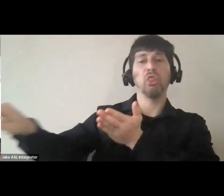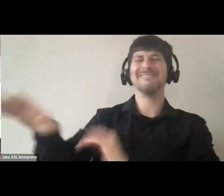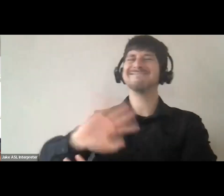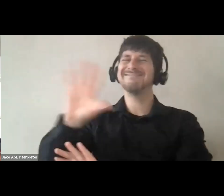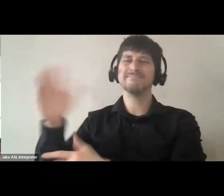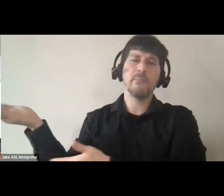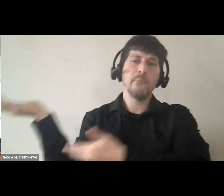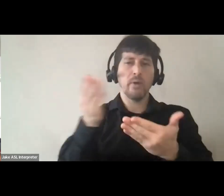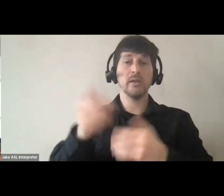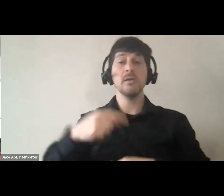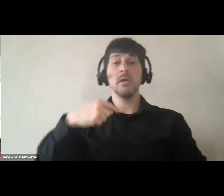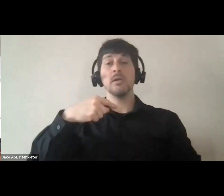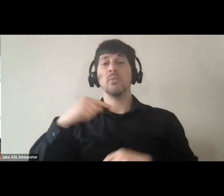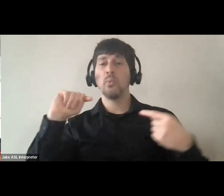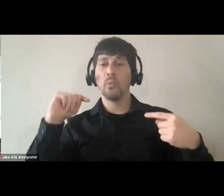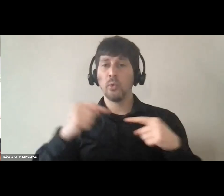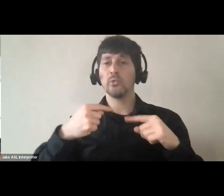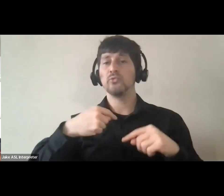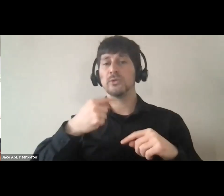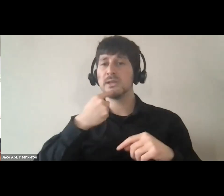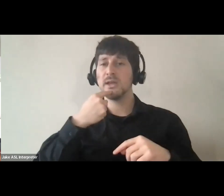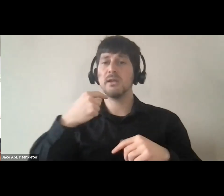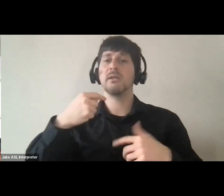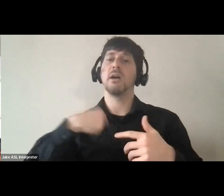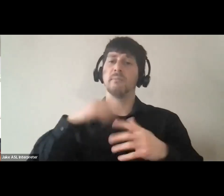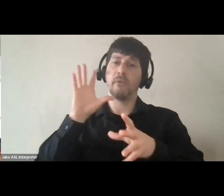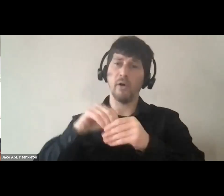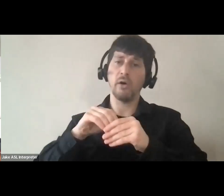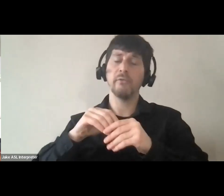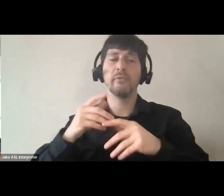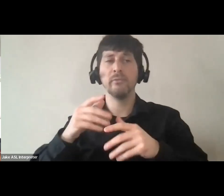Independence means different things to each of us and we have to continue moving forward without leaving heme piend any more. It hurts me it say that I was part of the movement.